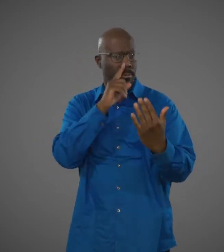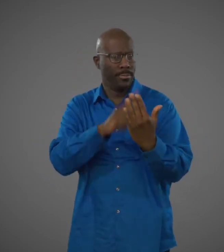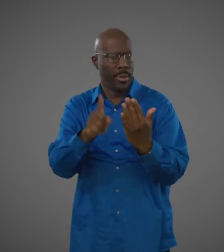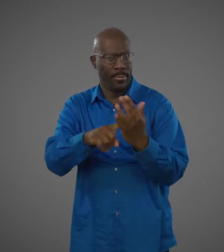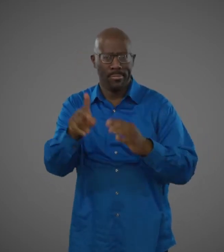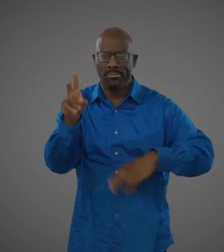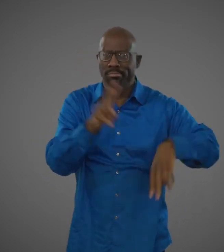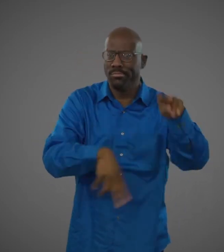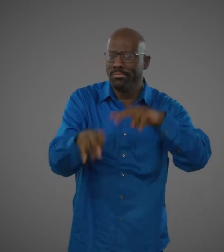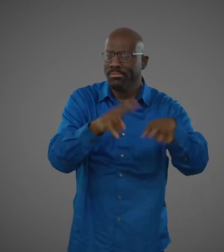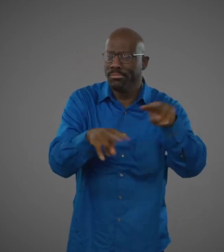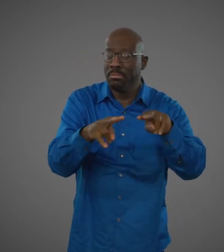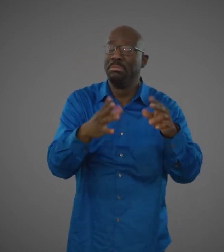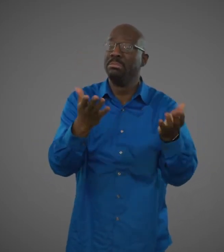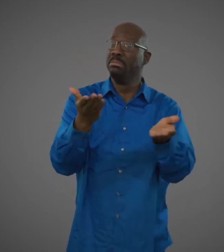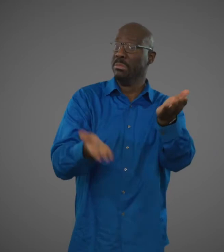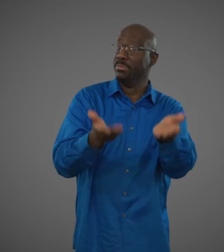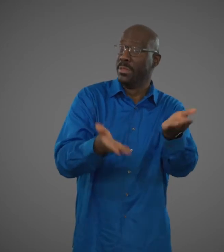The doctor will take your blood pressure,